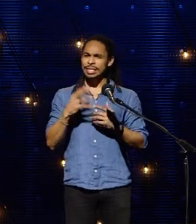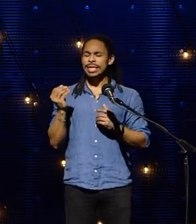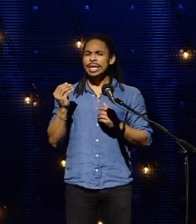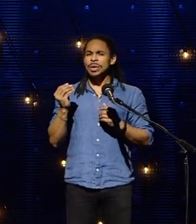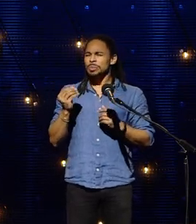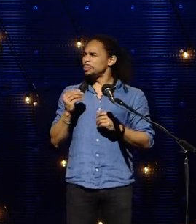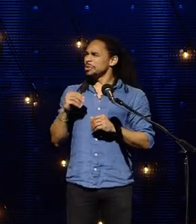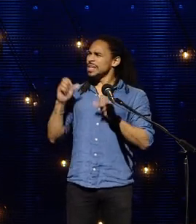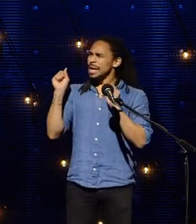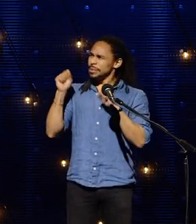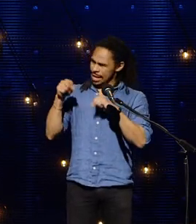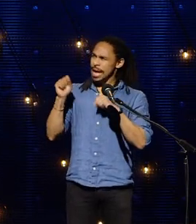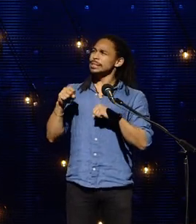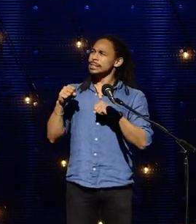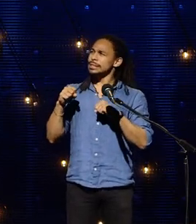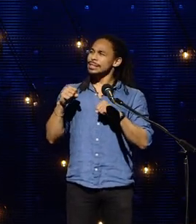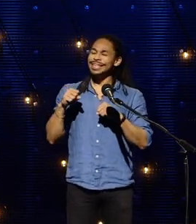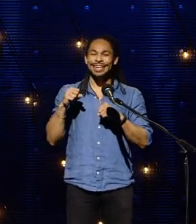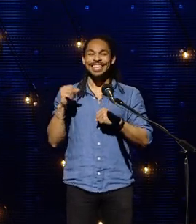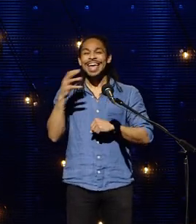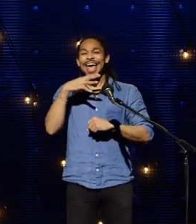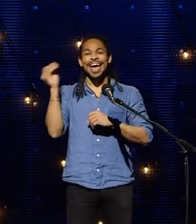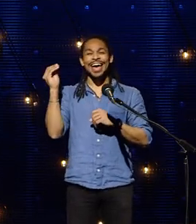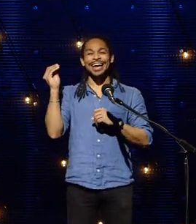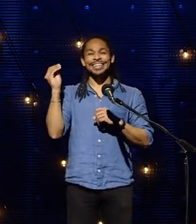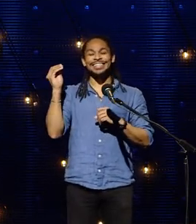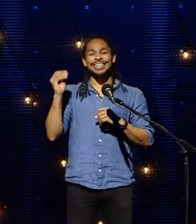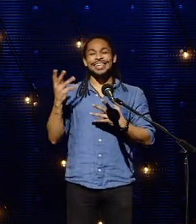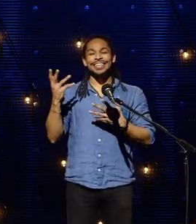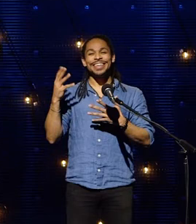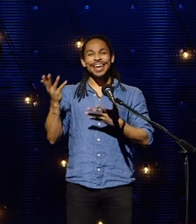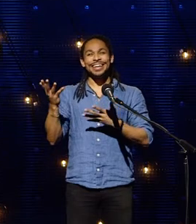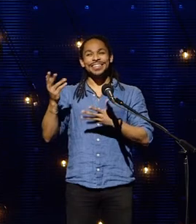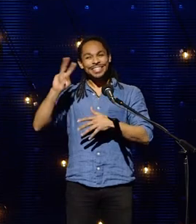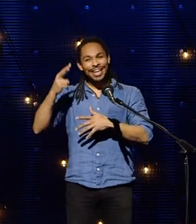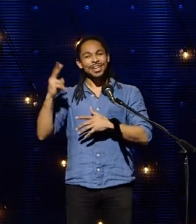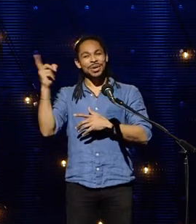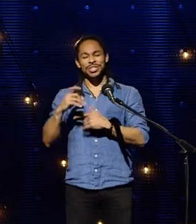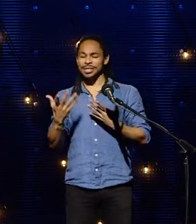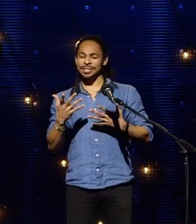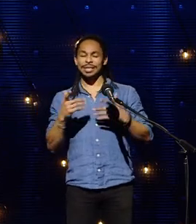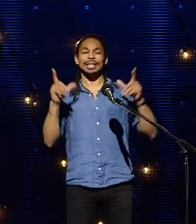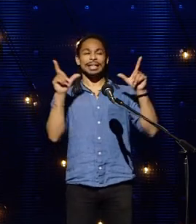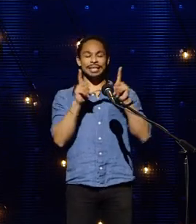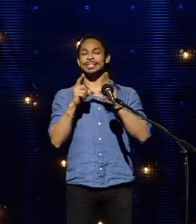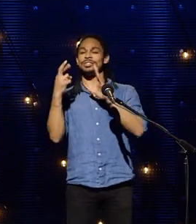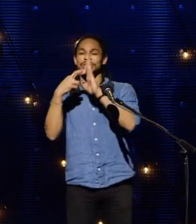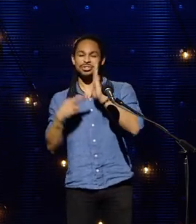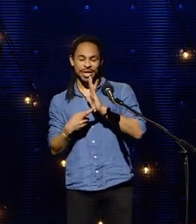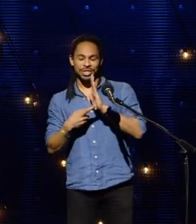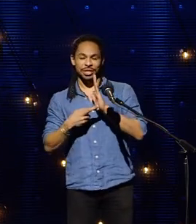and we both say yes. (chuckles) And then the second question is, license and registration.